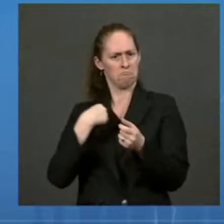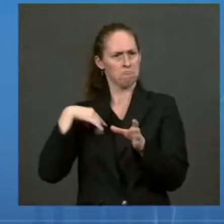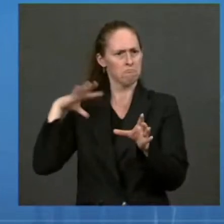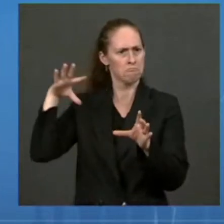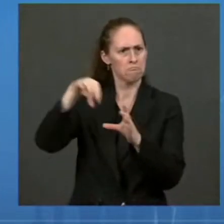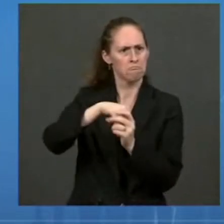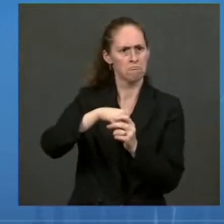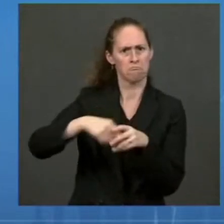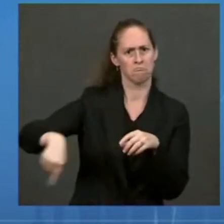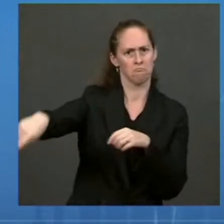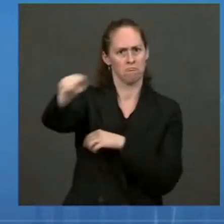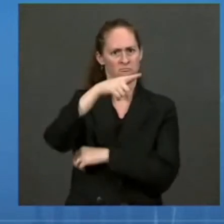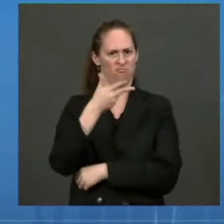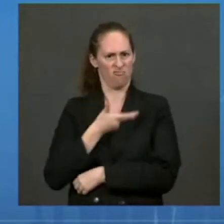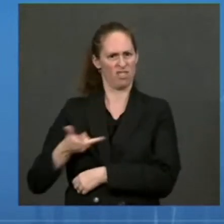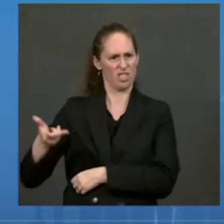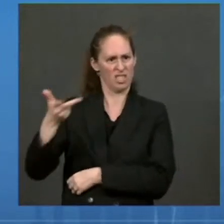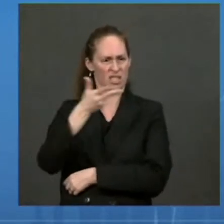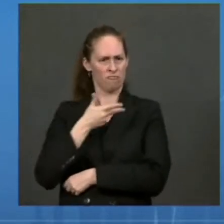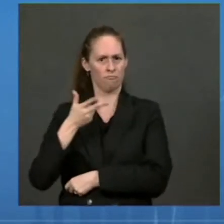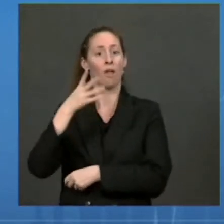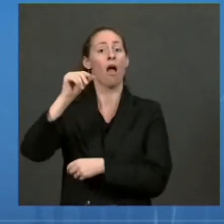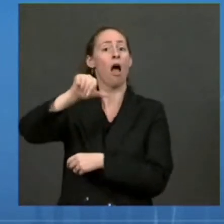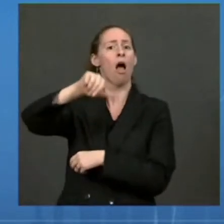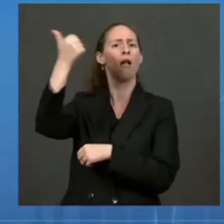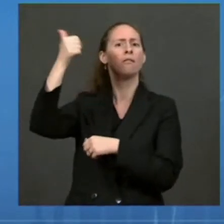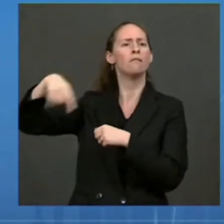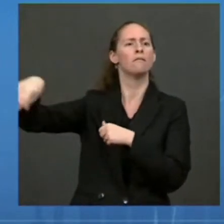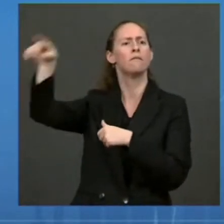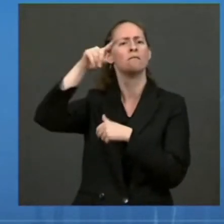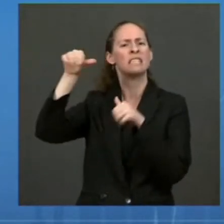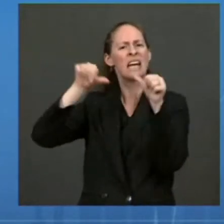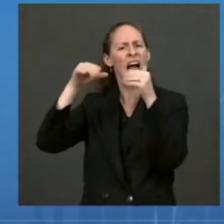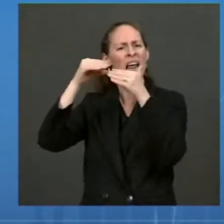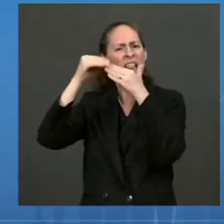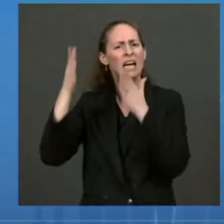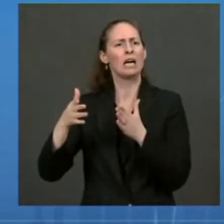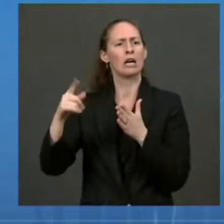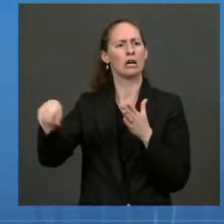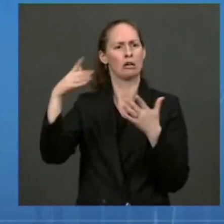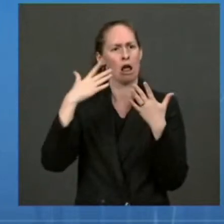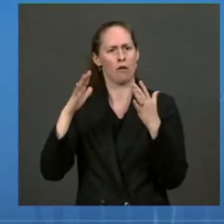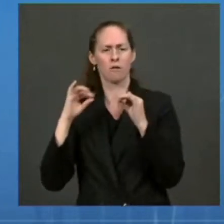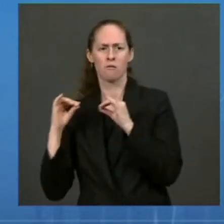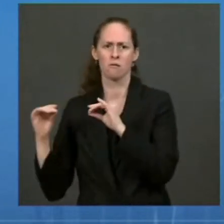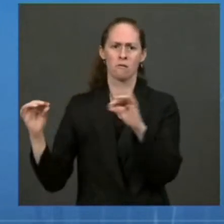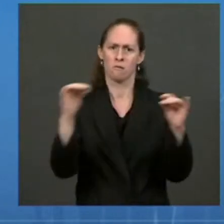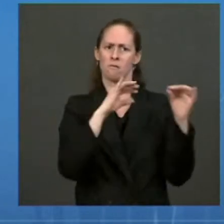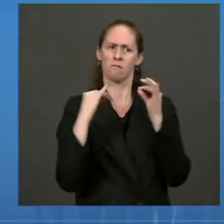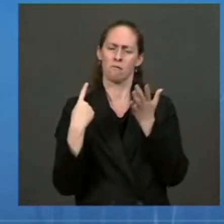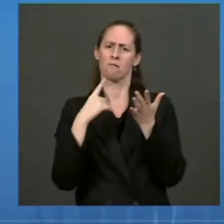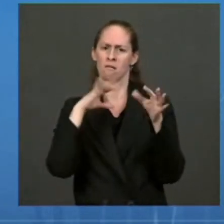PERSPECTIVE, MANY OF US, INCLUDING MYSELF, DR. FAUCI AND